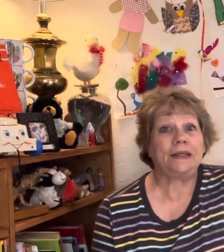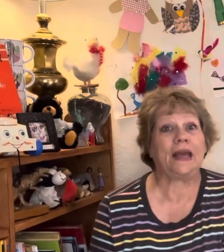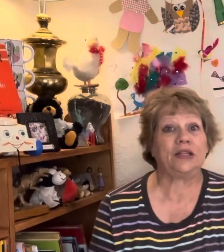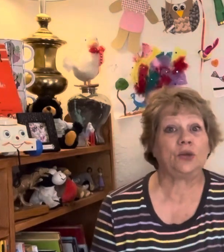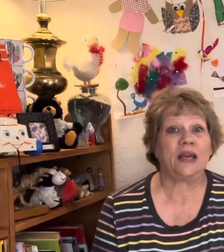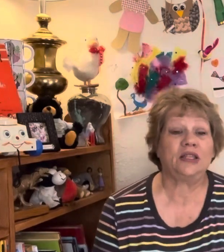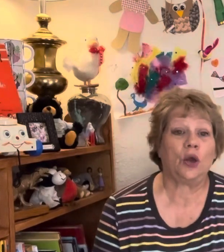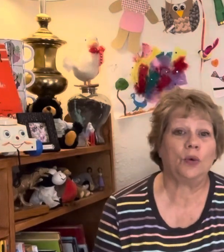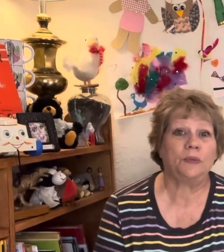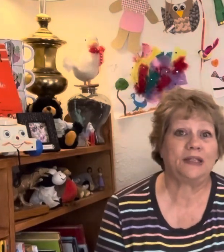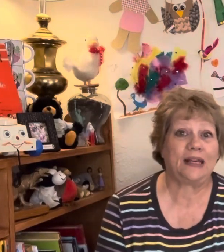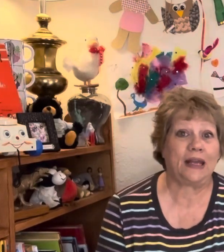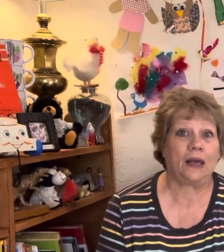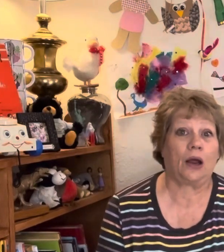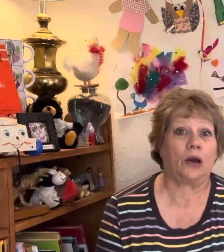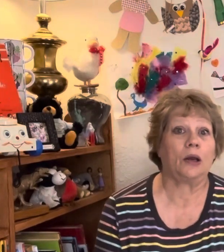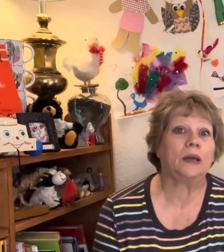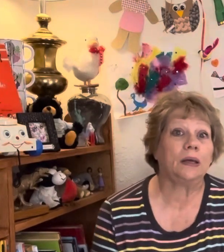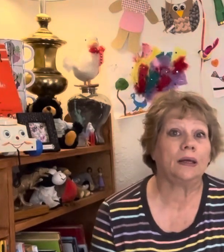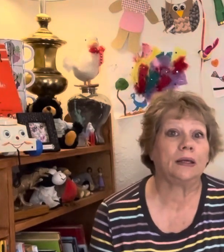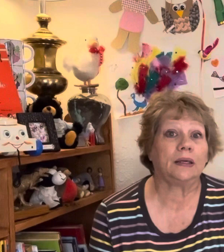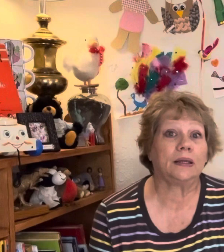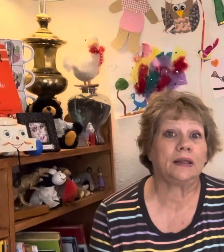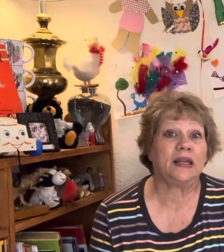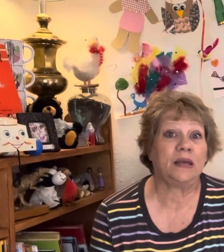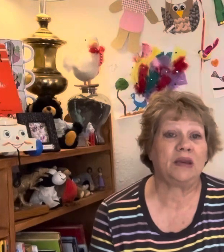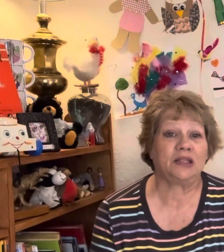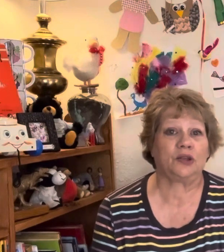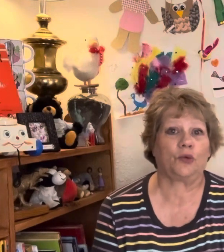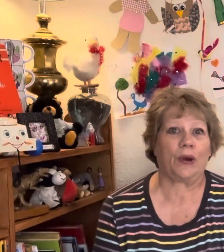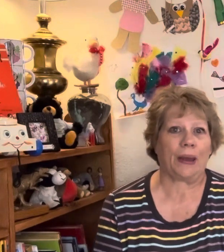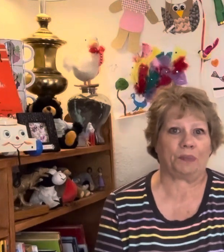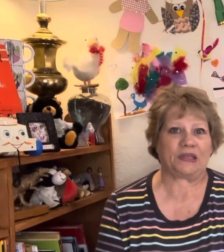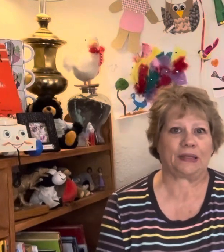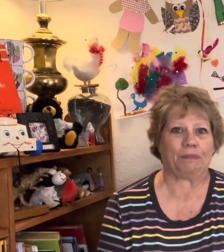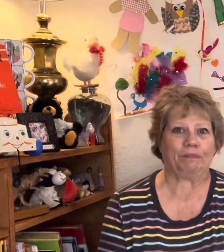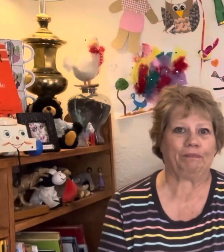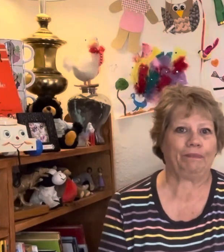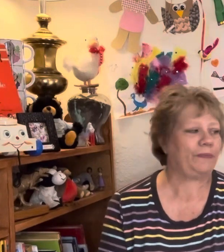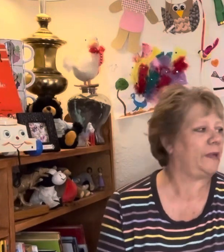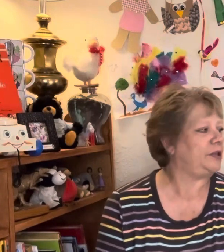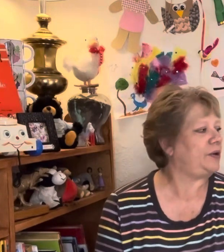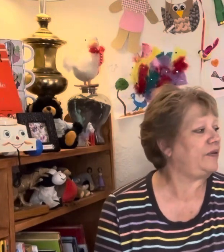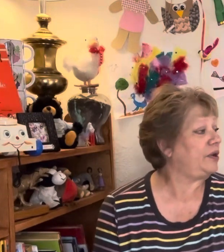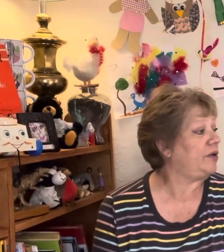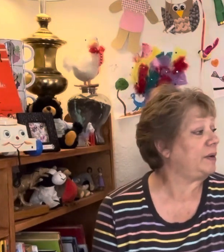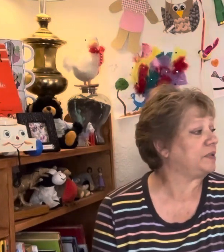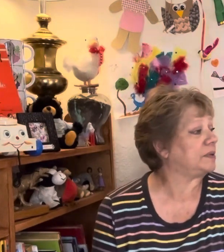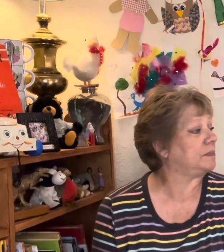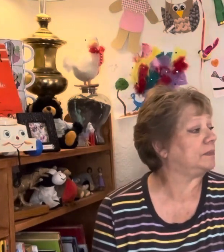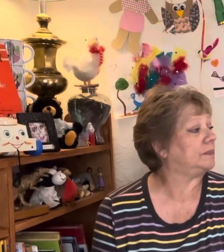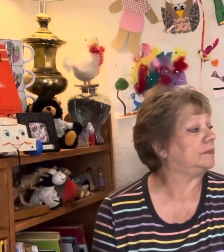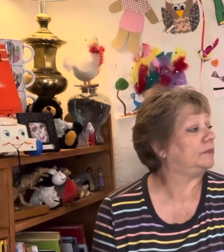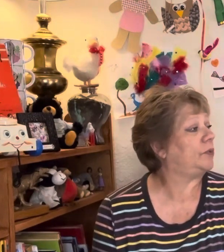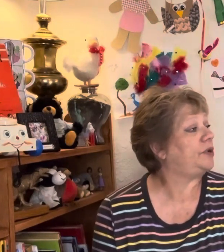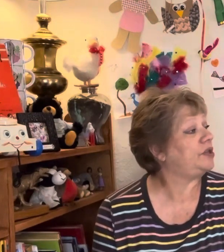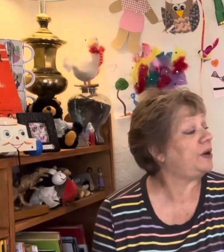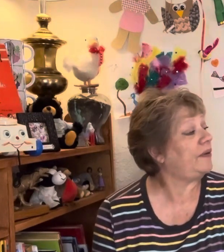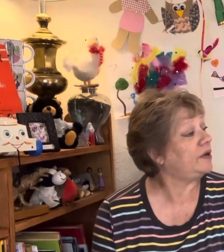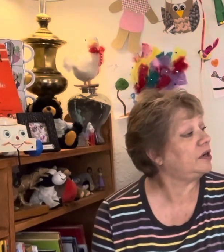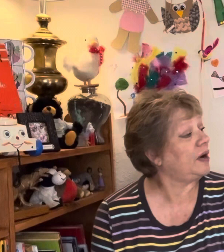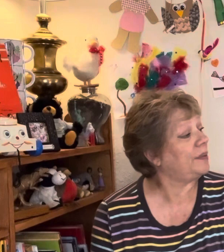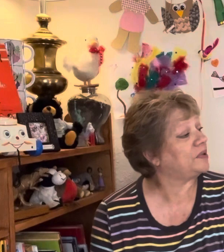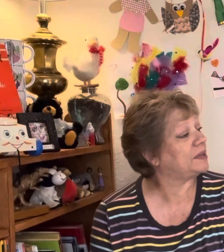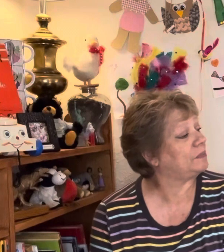as you guys know, today our theme is Gramps. Do you have a good Gramps? Or did you have a good Gramps?